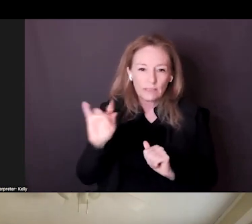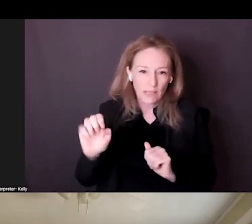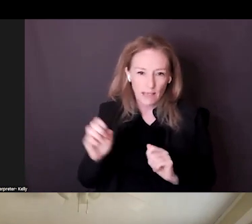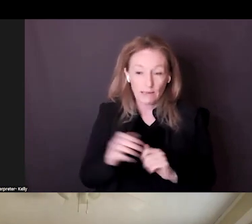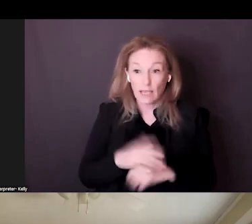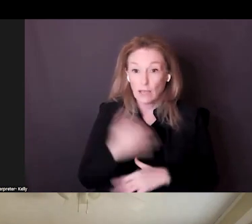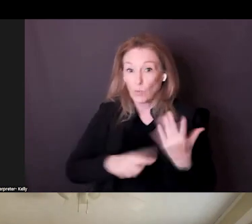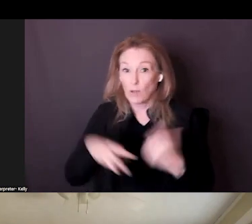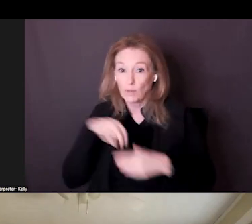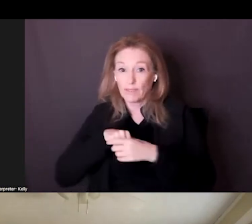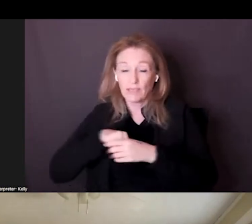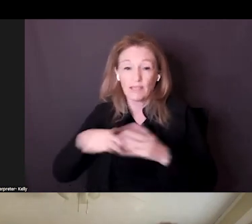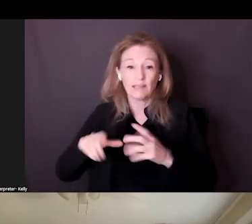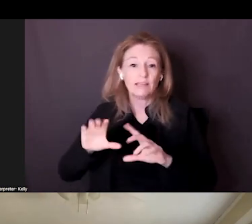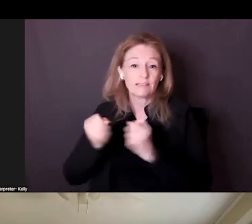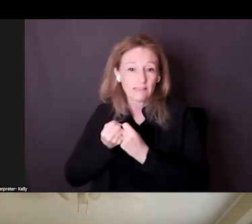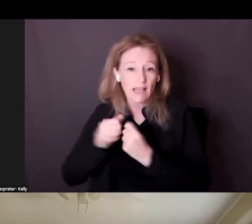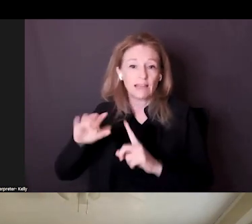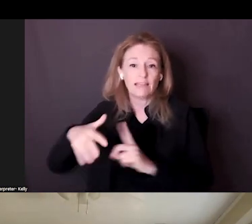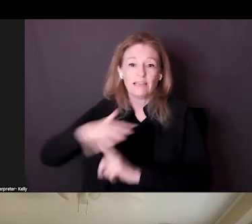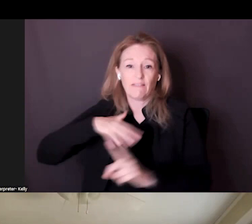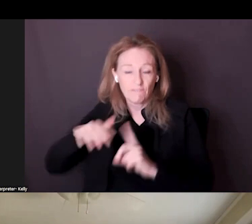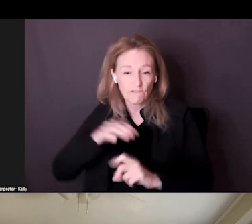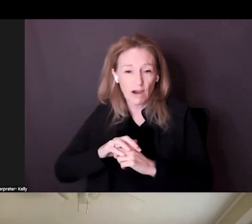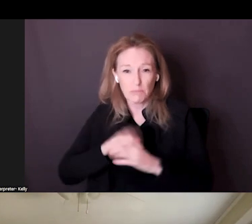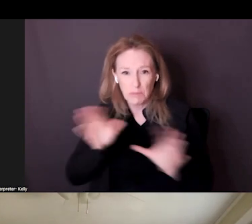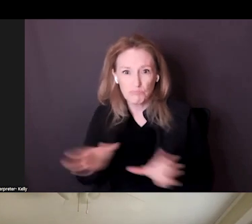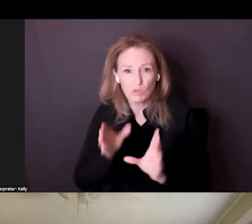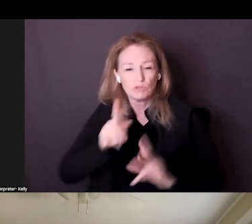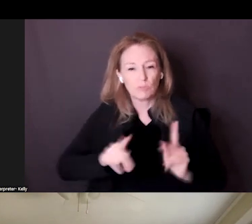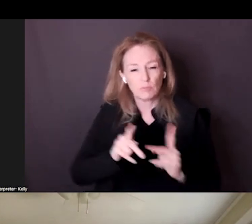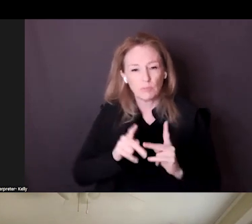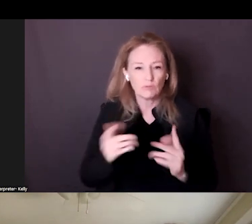TO THAT. YOU KNOW, I HAVE BEEN DOING THIS FOR, I GUESS